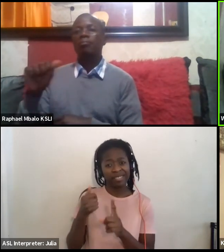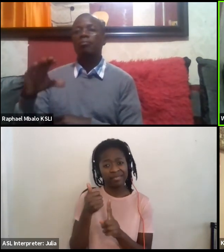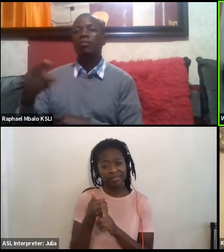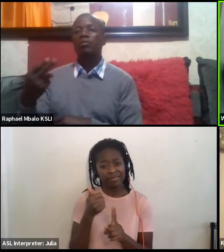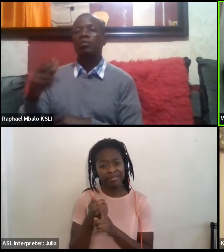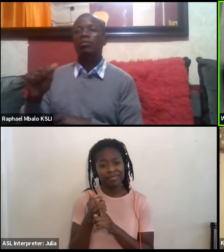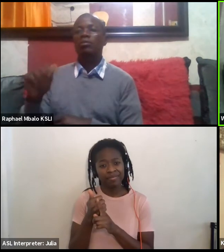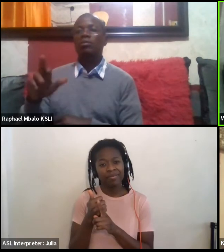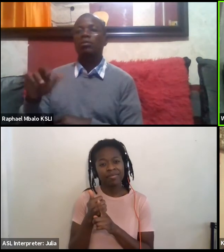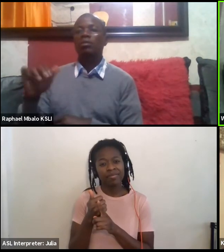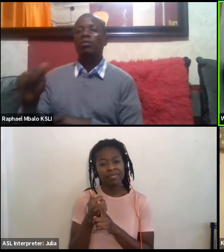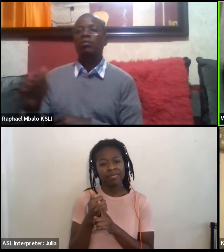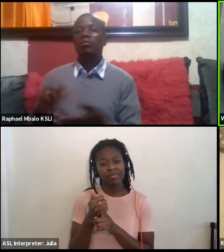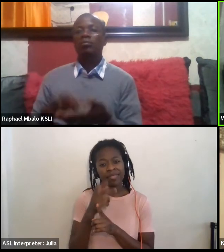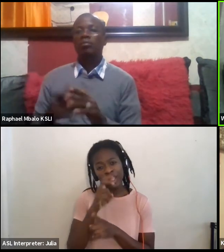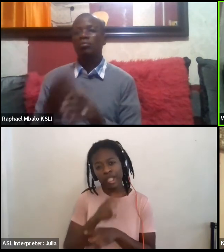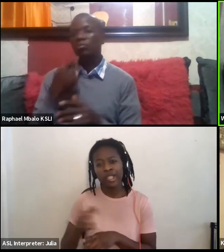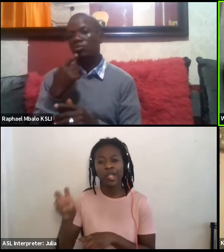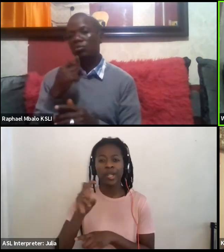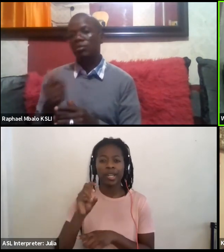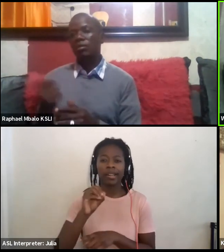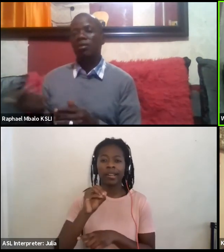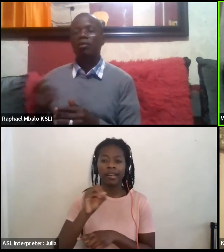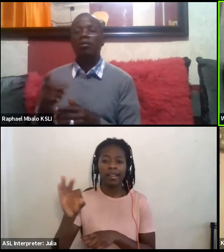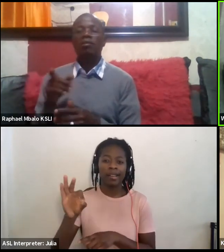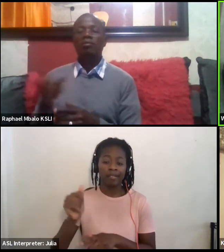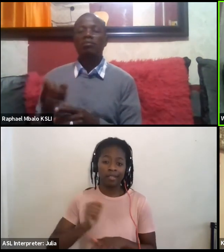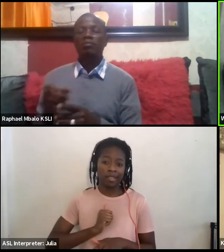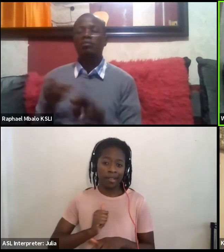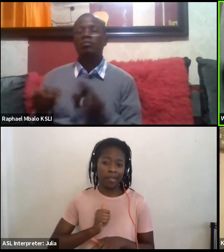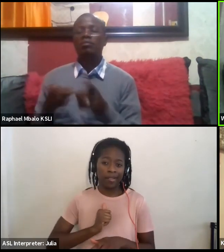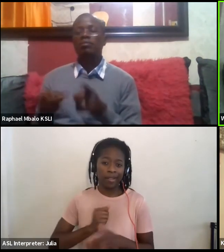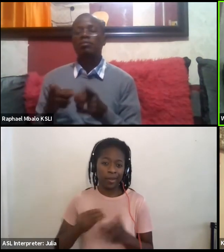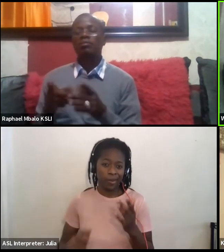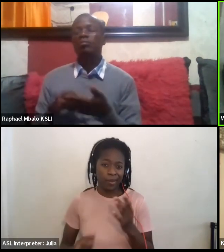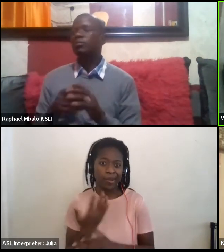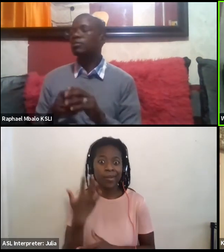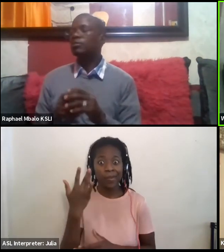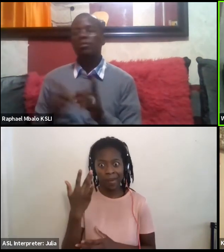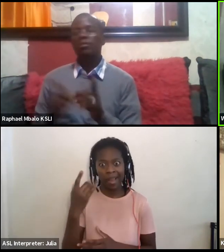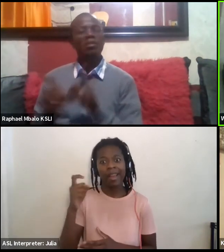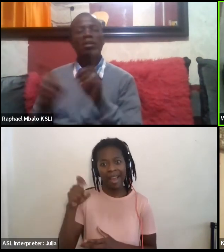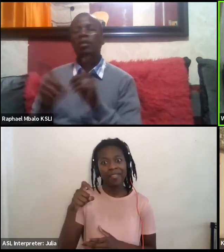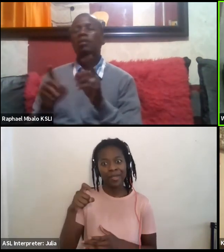it's a journey of self-growth. 'Cause there are so many challenges that are thrown at you